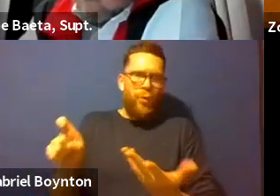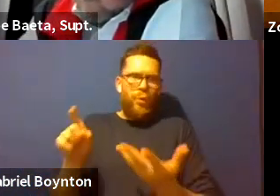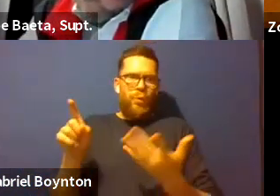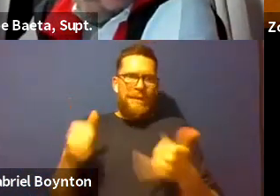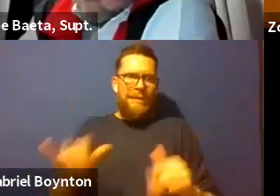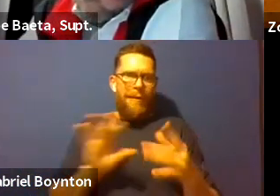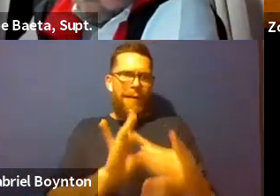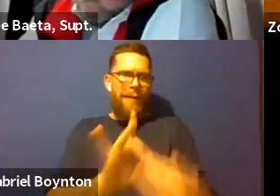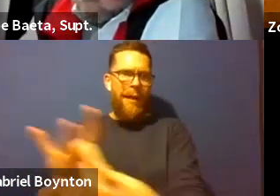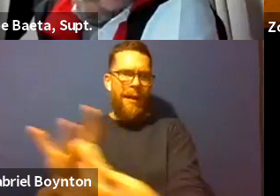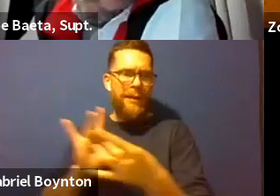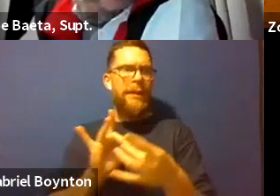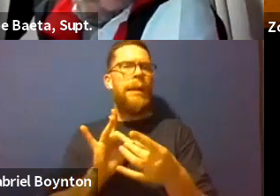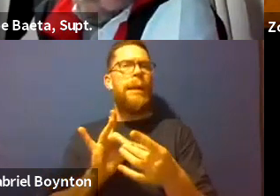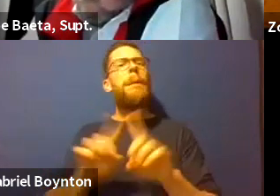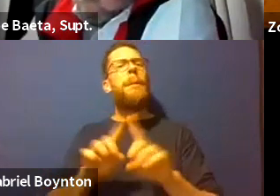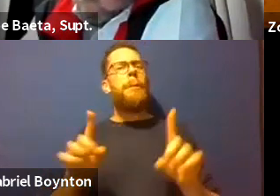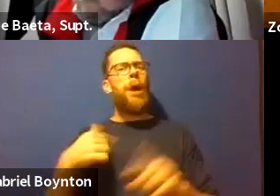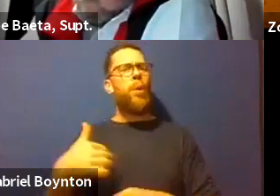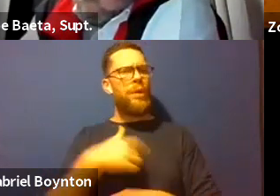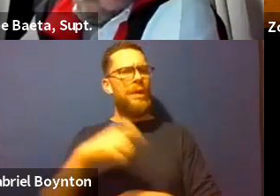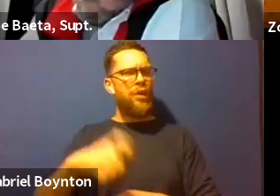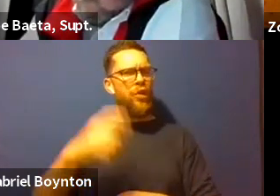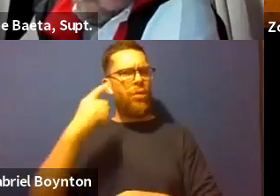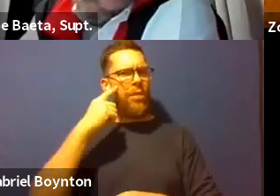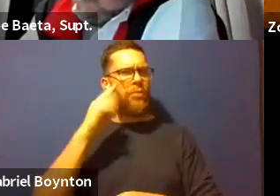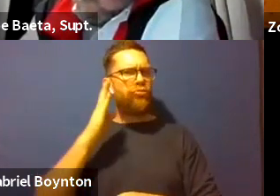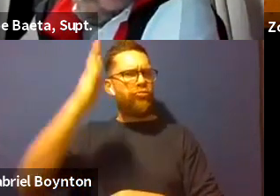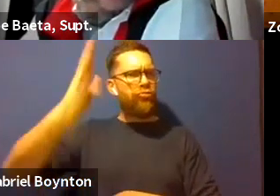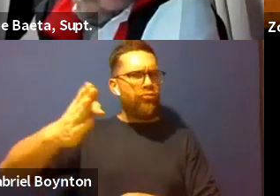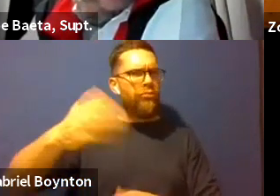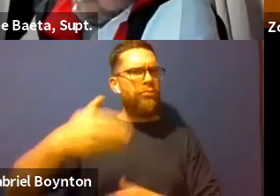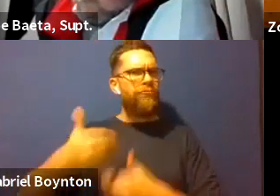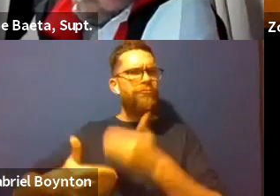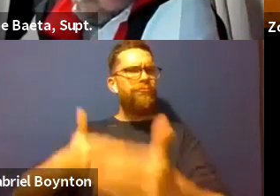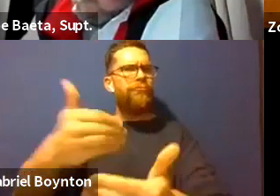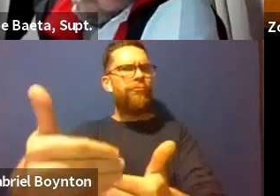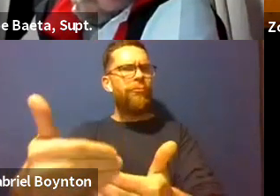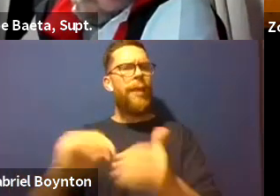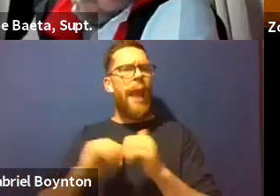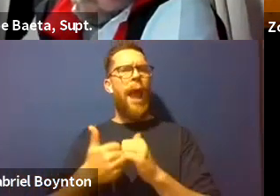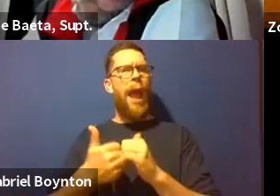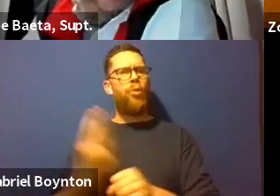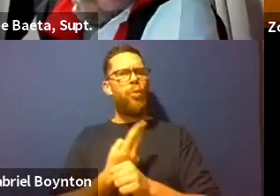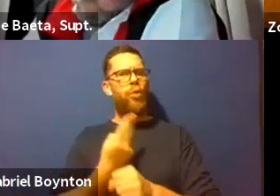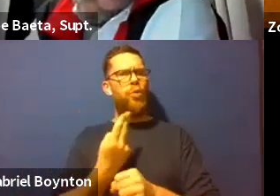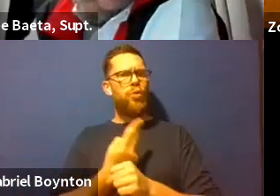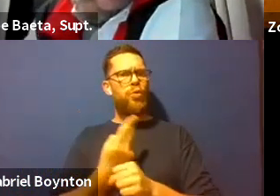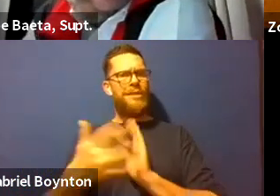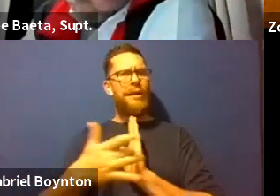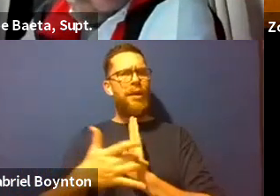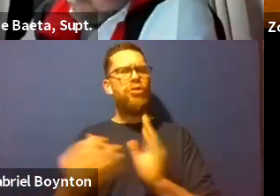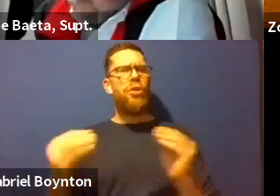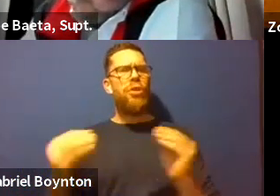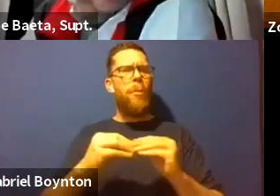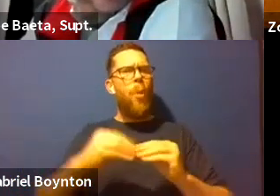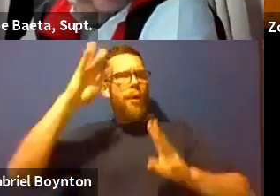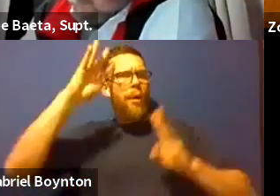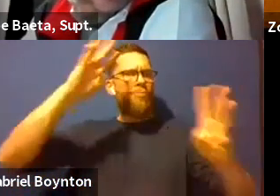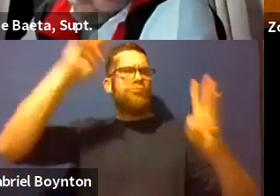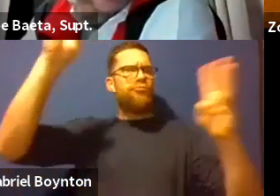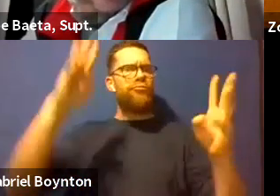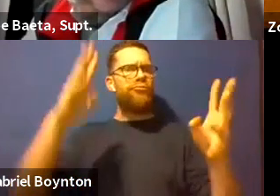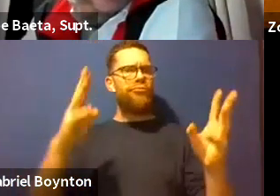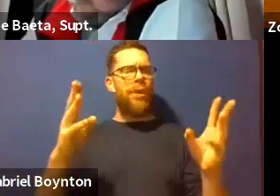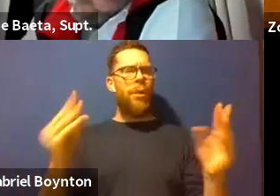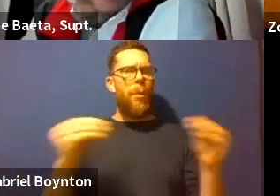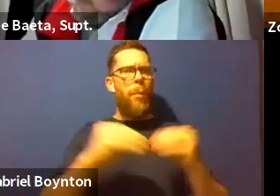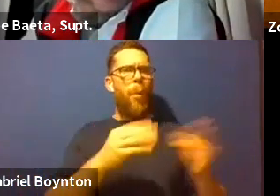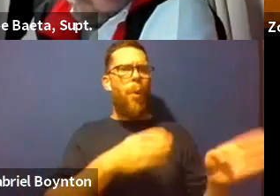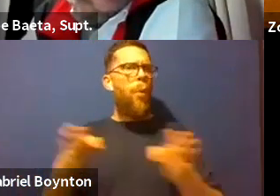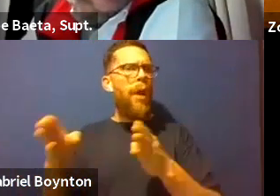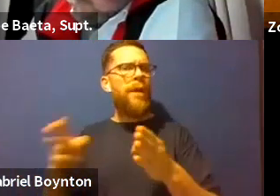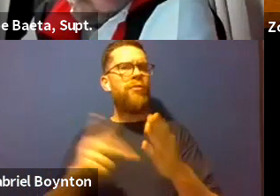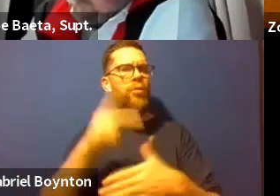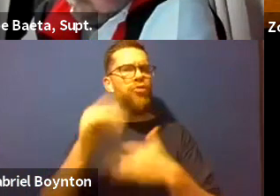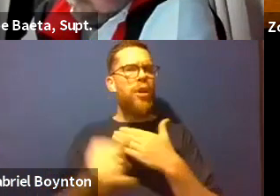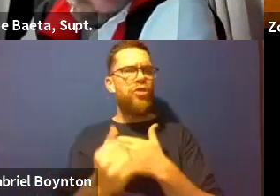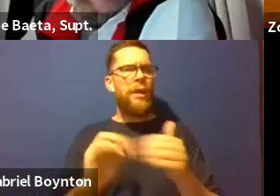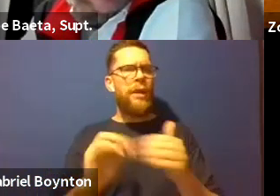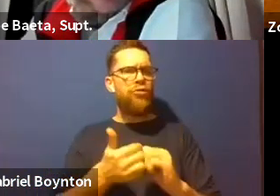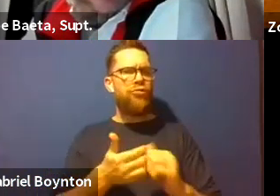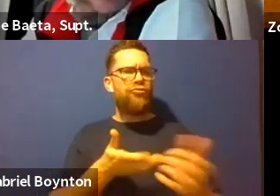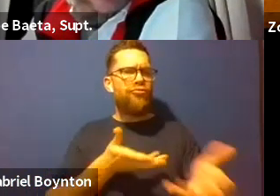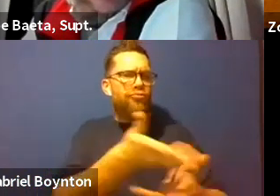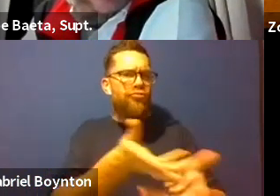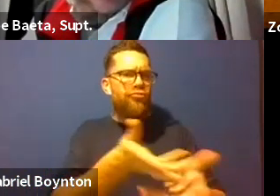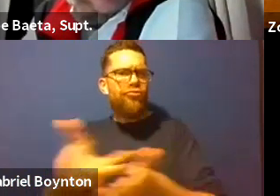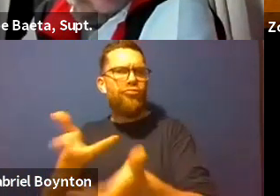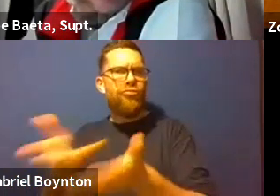Karen Winsper: But I think we need to look to the next step. You know, how can we utilize the technology to be more innovative to come up with more creative ways for projects and engaging students. So I hope that answers your question.